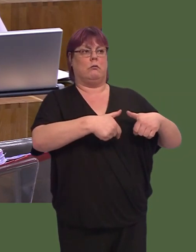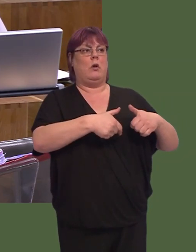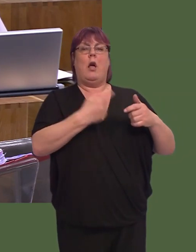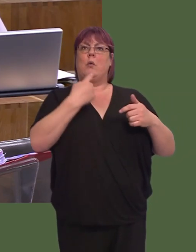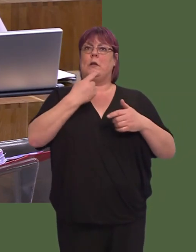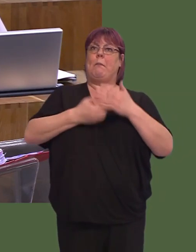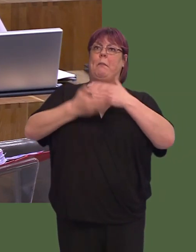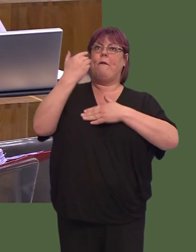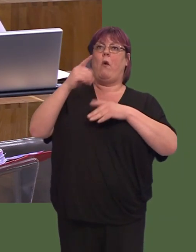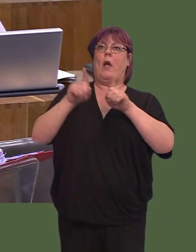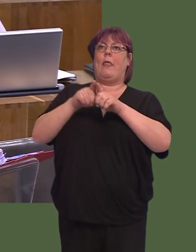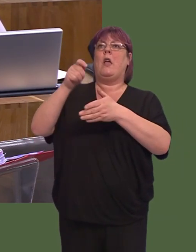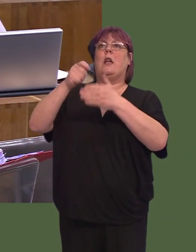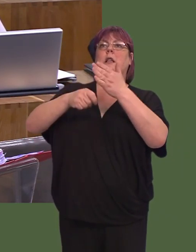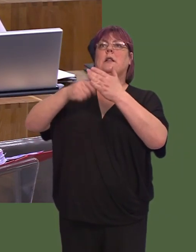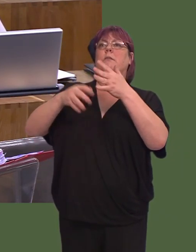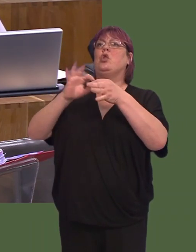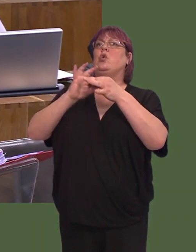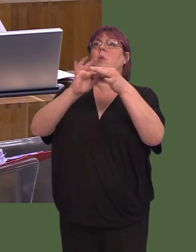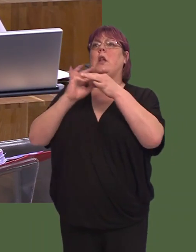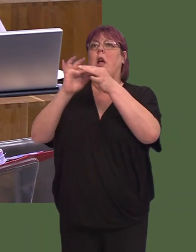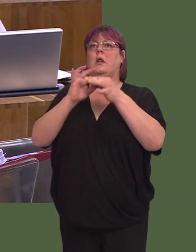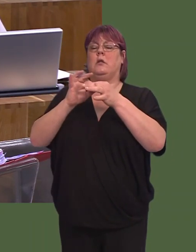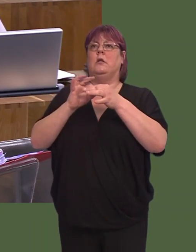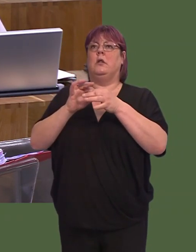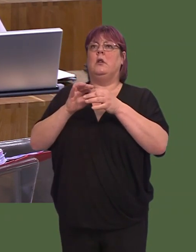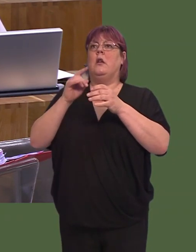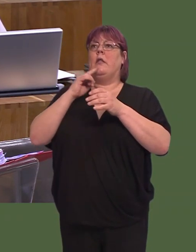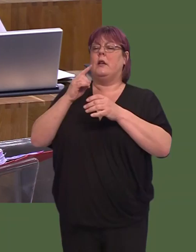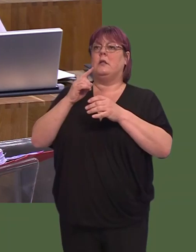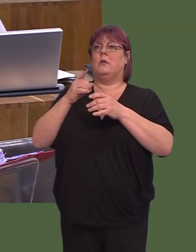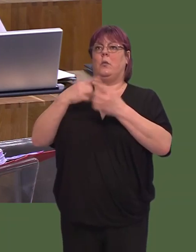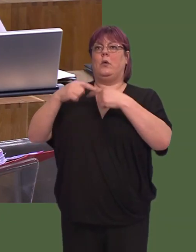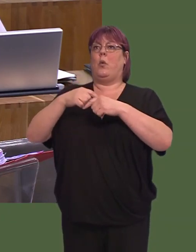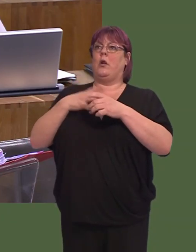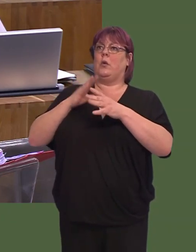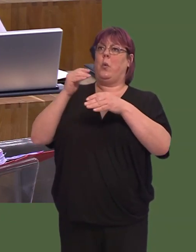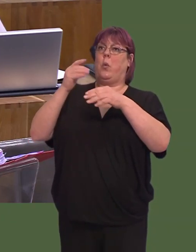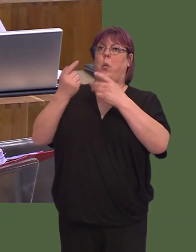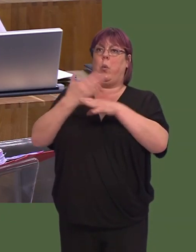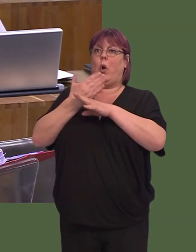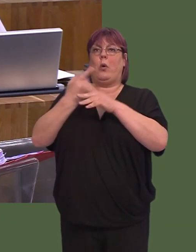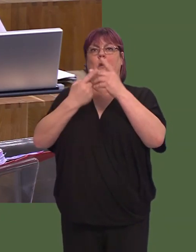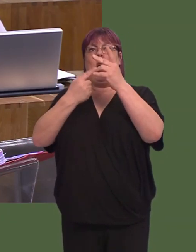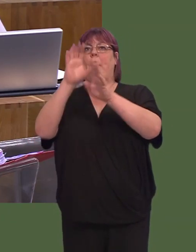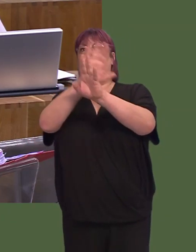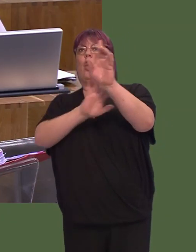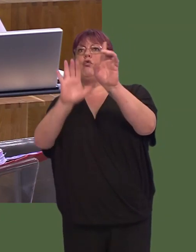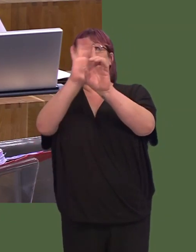of customs union that we envisage the UK would conduct parallel negotiations with third countries to those undertaken by the EU 27.